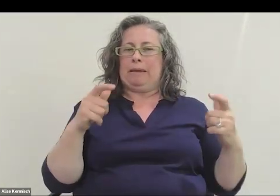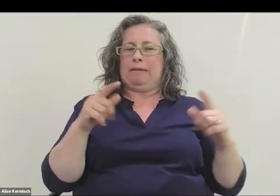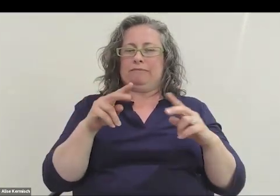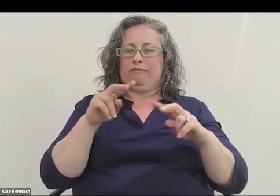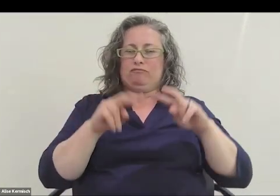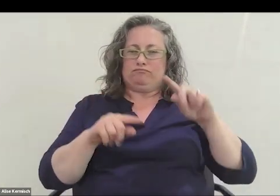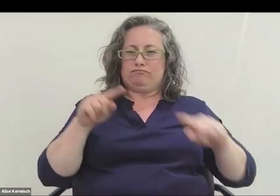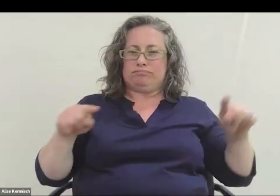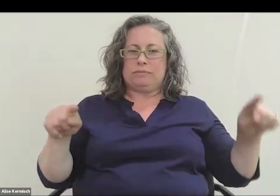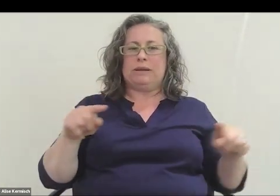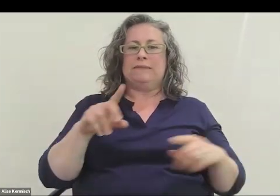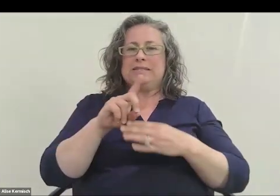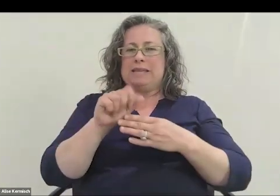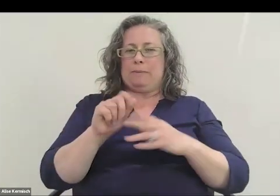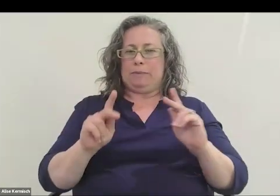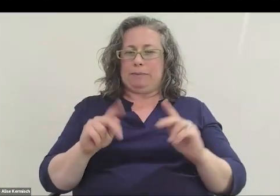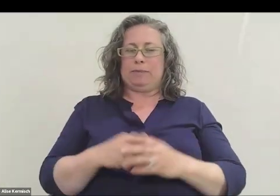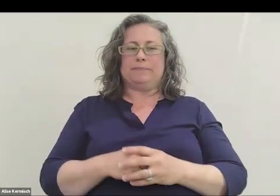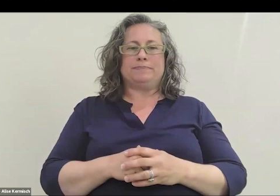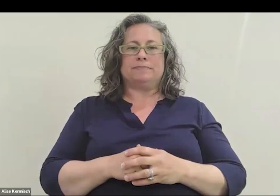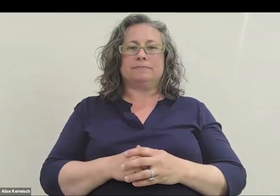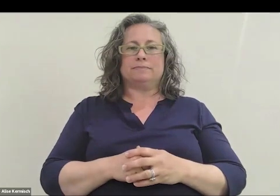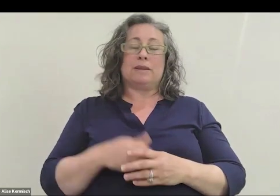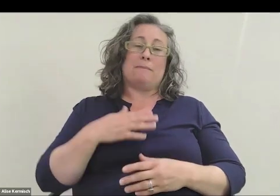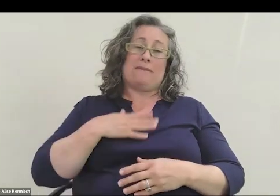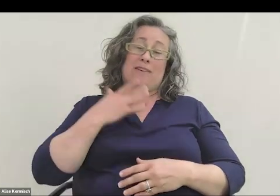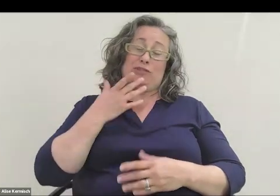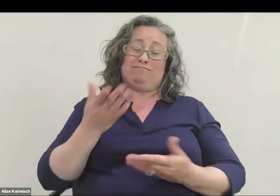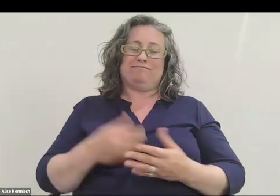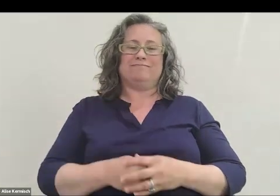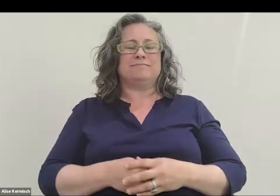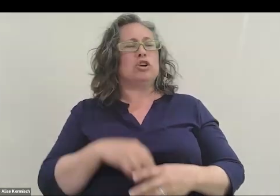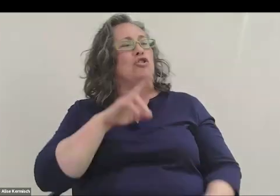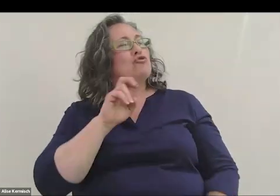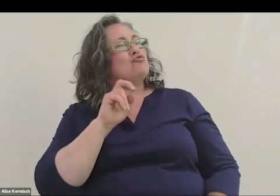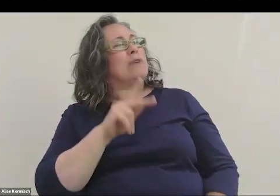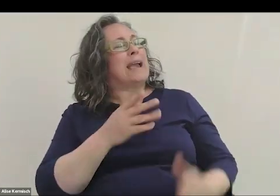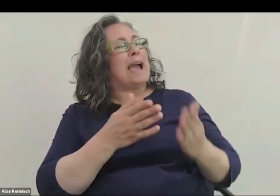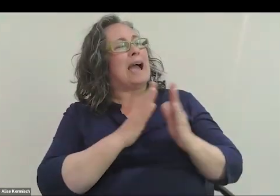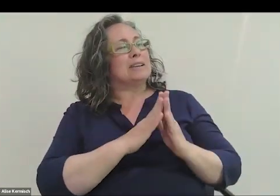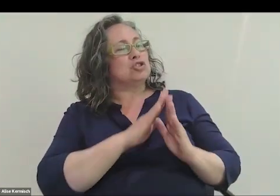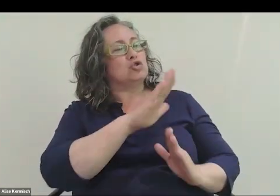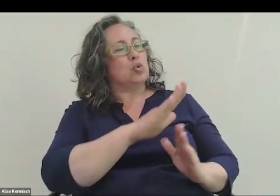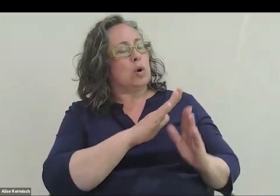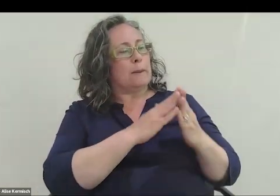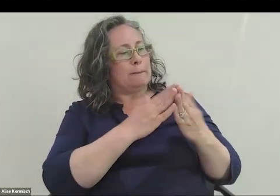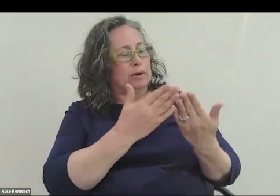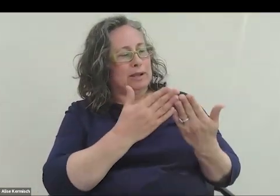They're my favorite. Thank you. Rick asks about your book, Against Technoableism, and whether or not